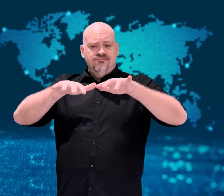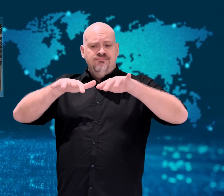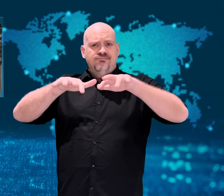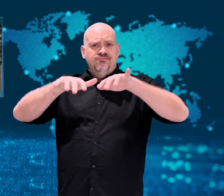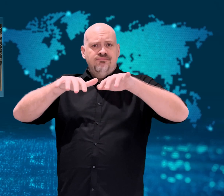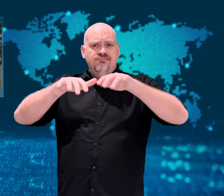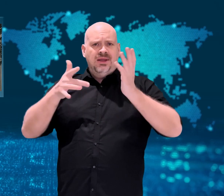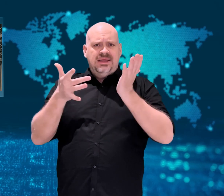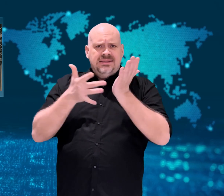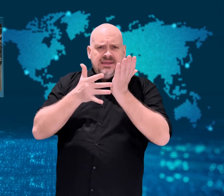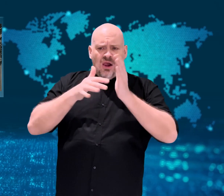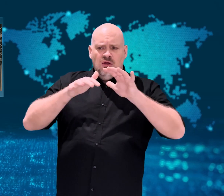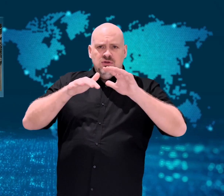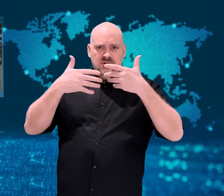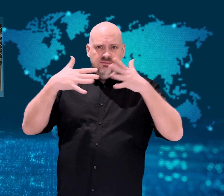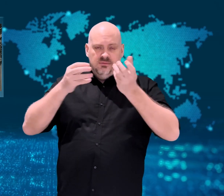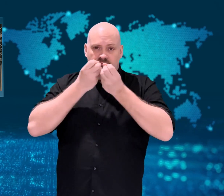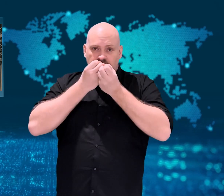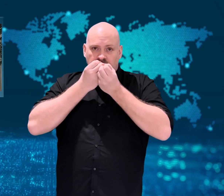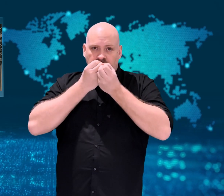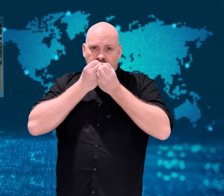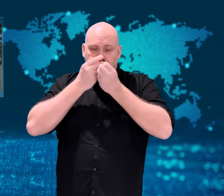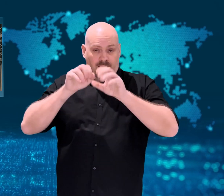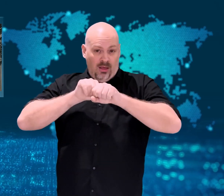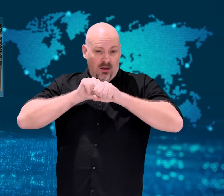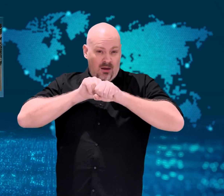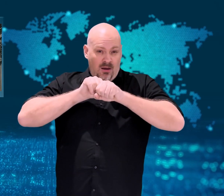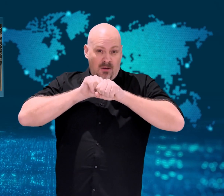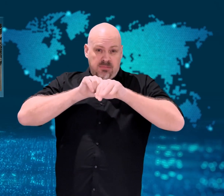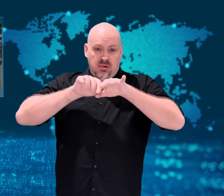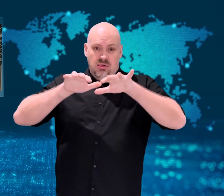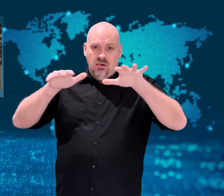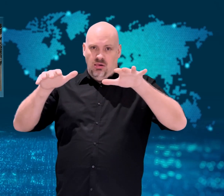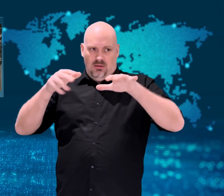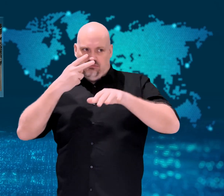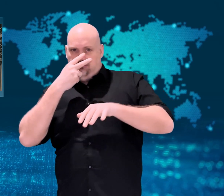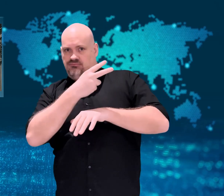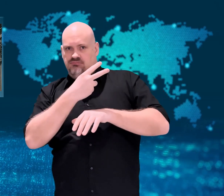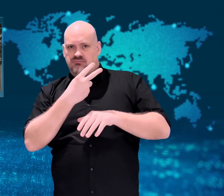[Gavin]: A huge data leak has exposed